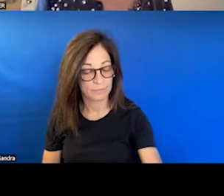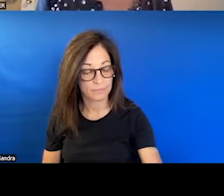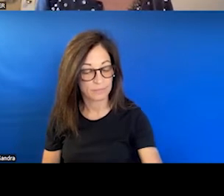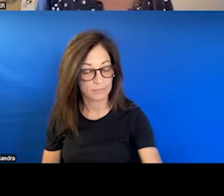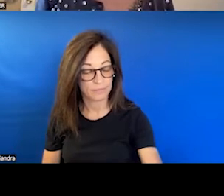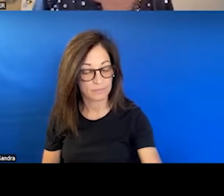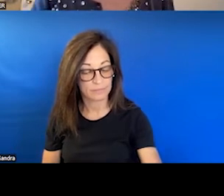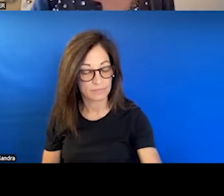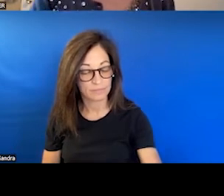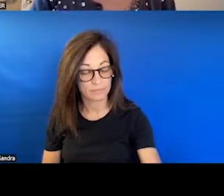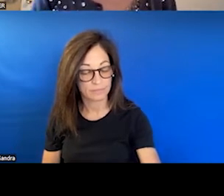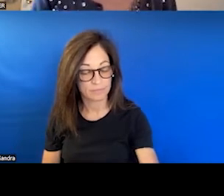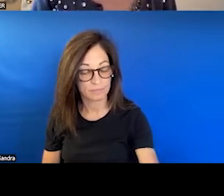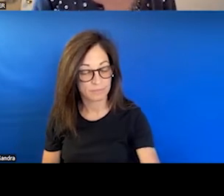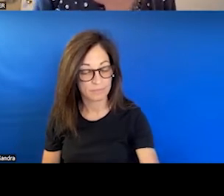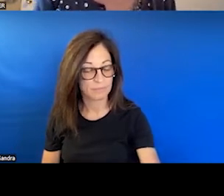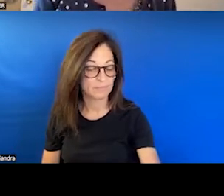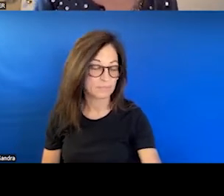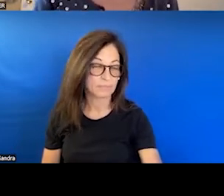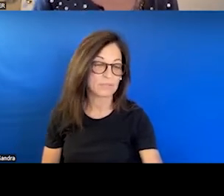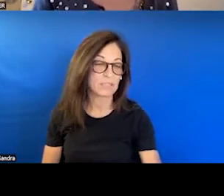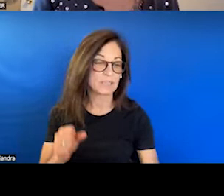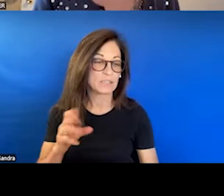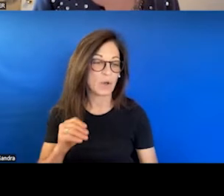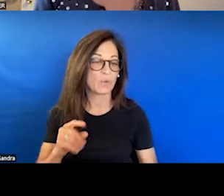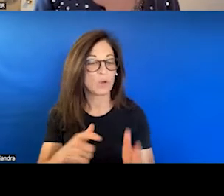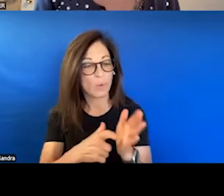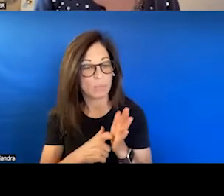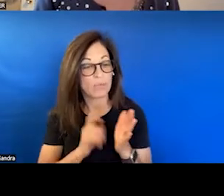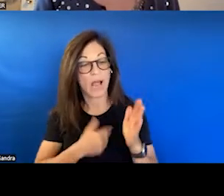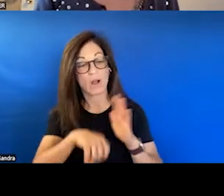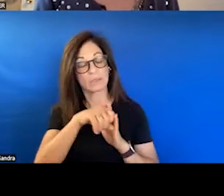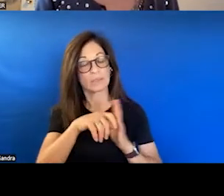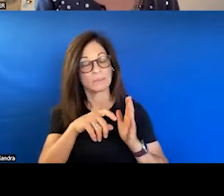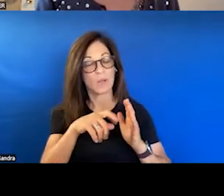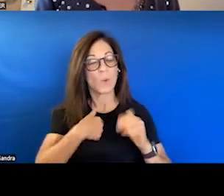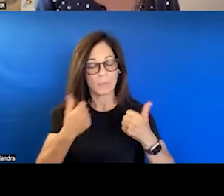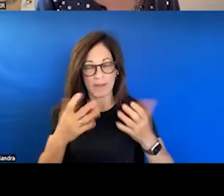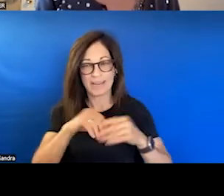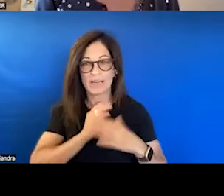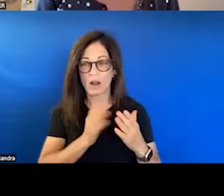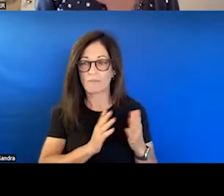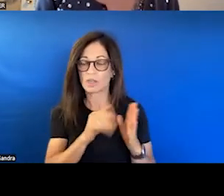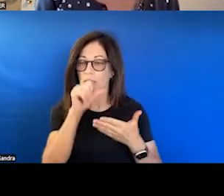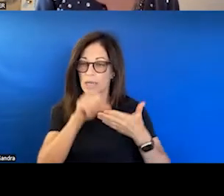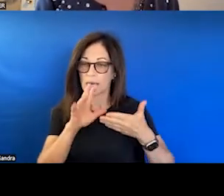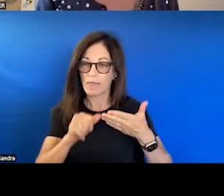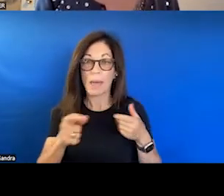WE PROVIDED INFORMATION. FEDERAL ADMINISTRATIVE MATCH MAY BE AVAILABLE